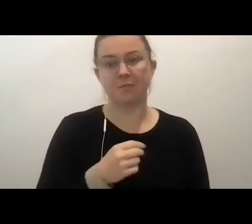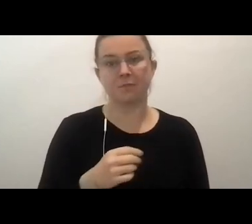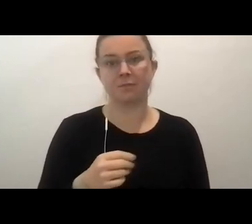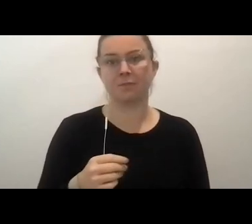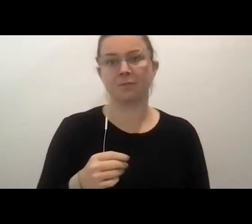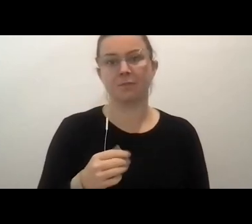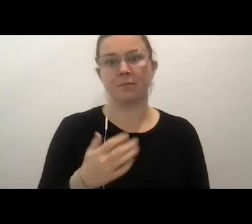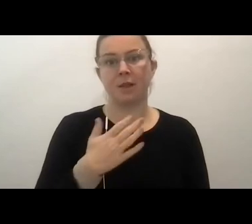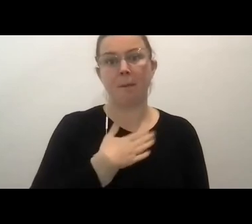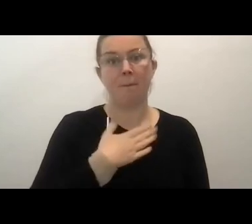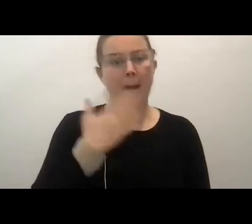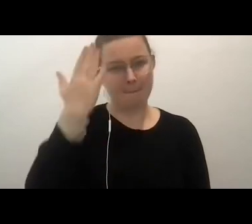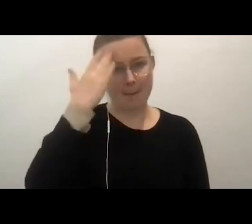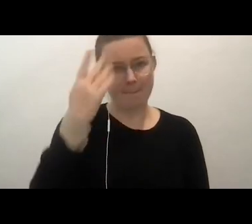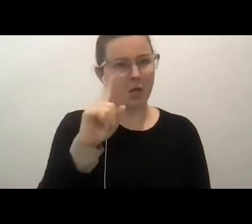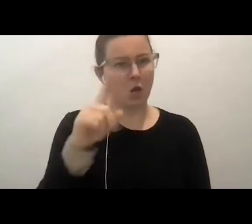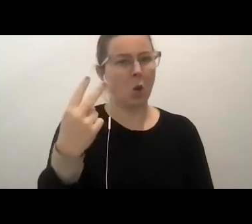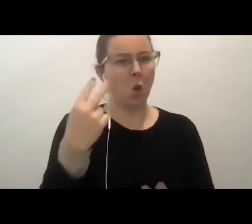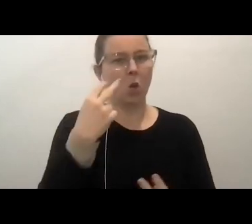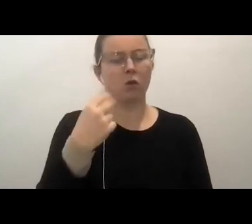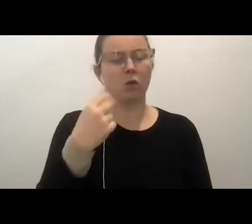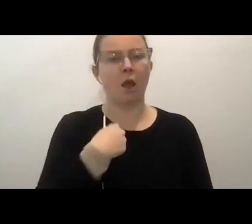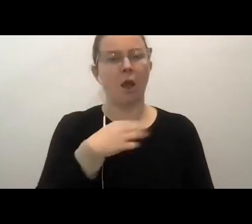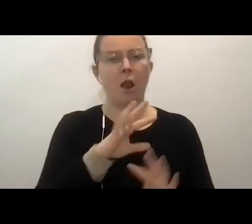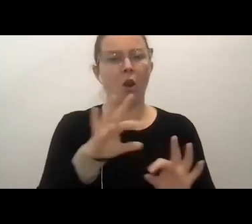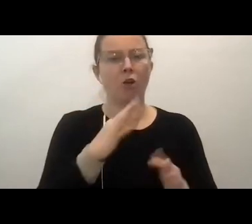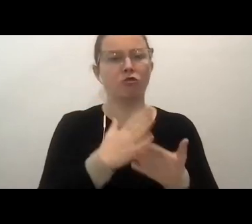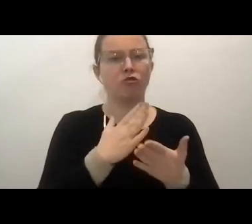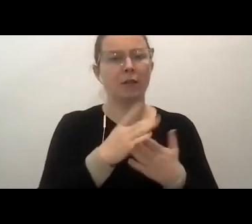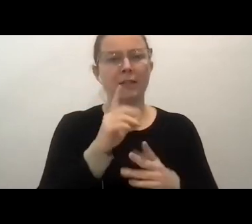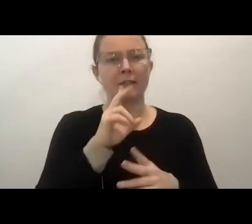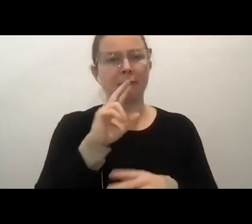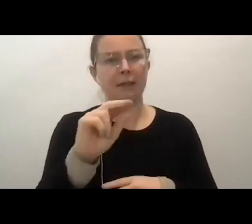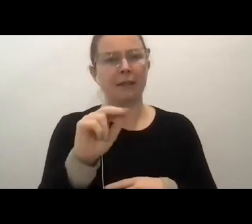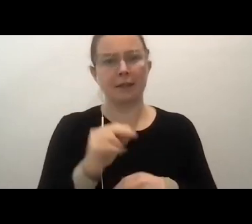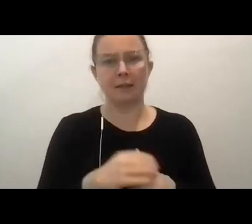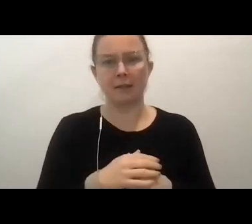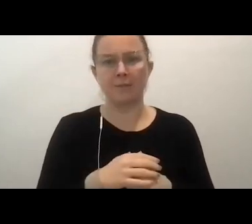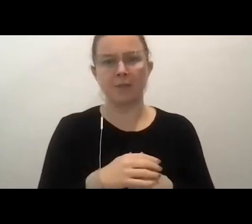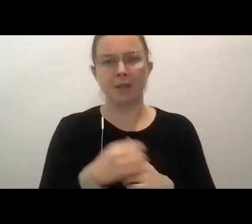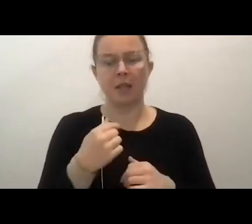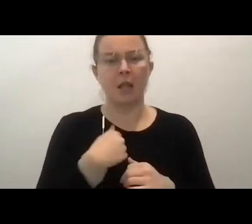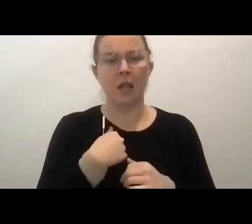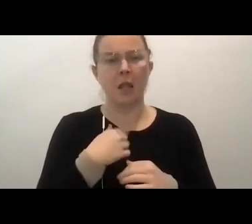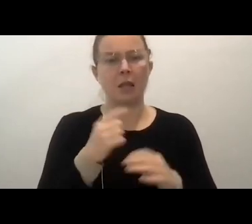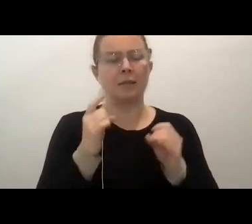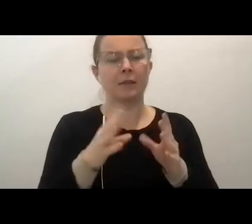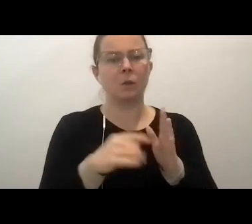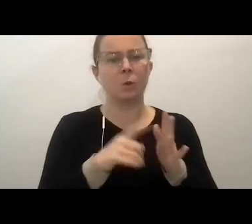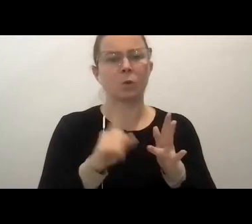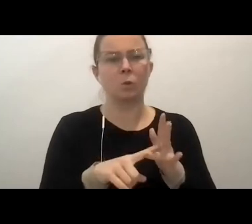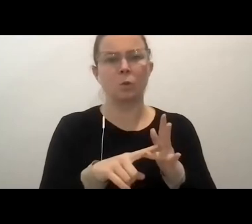My mum noticed that I wasn't really speaking and that I had started to look at her lips